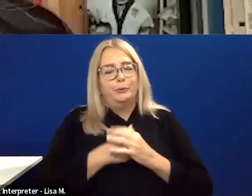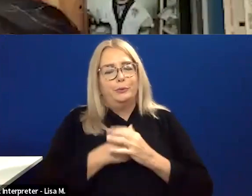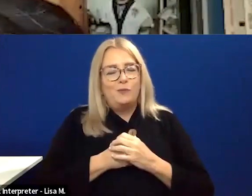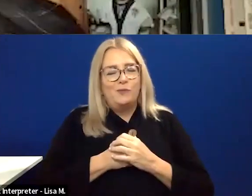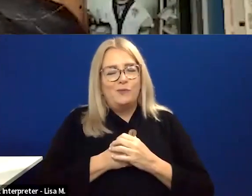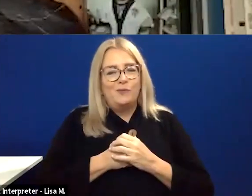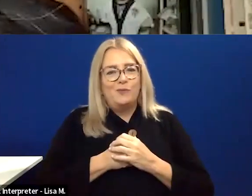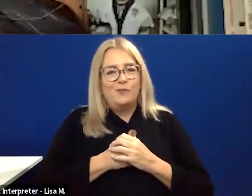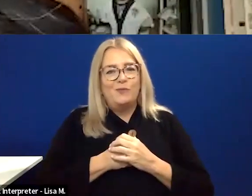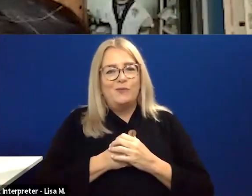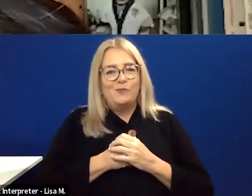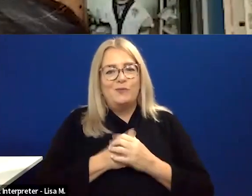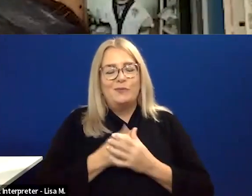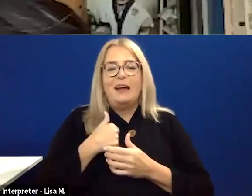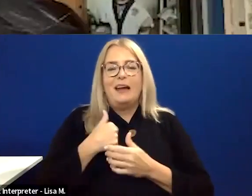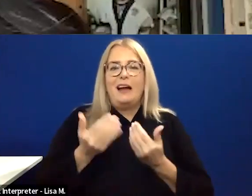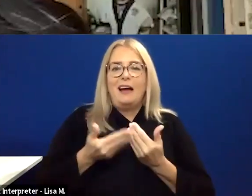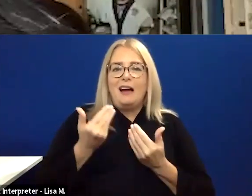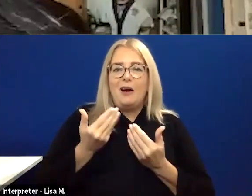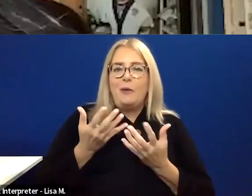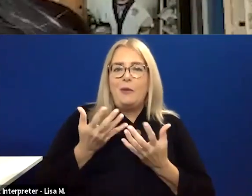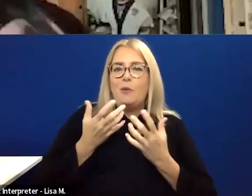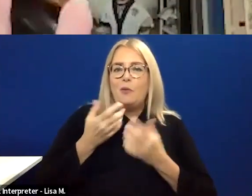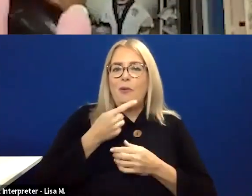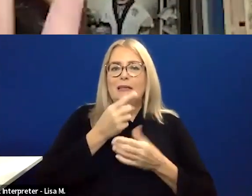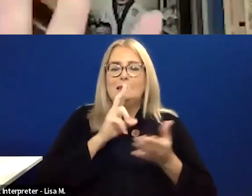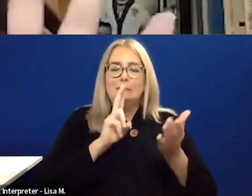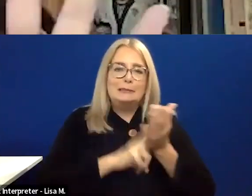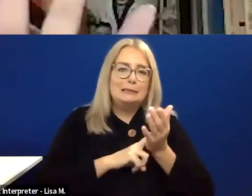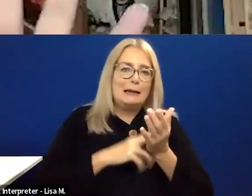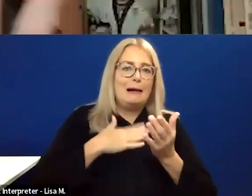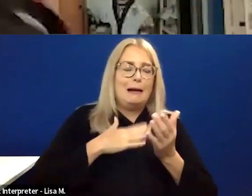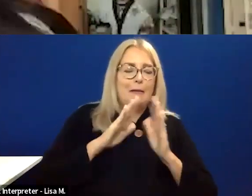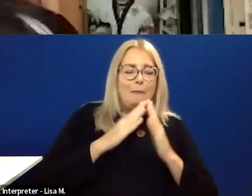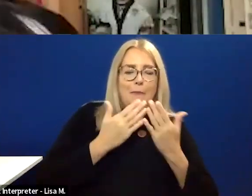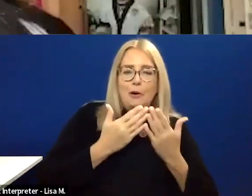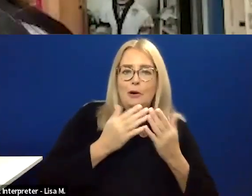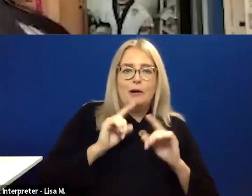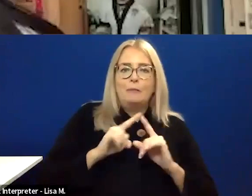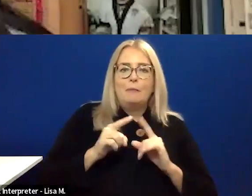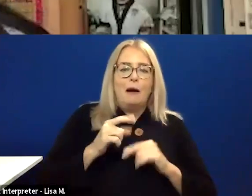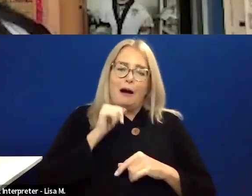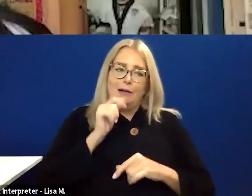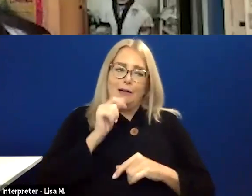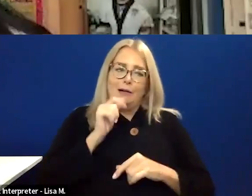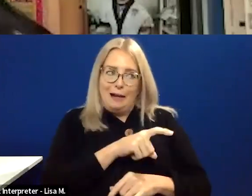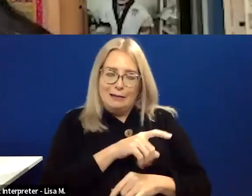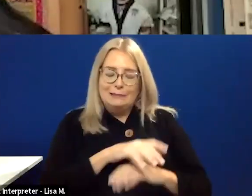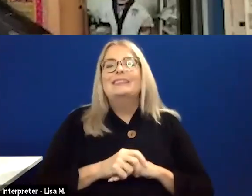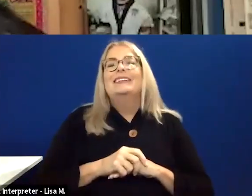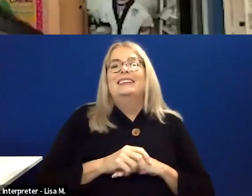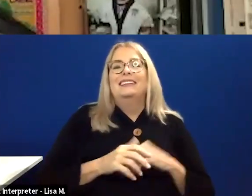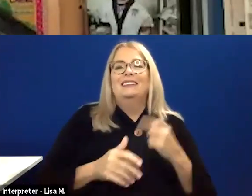you know wanted him to sign my book at some point I didn't I didn't go that far but I but when I